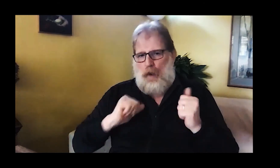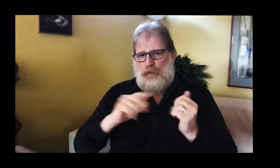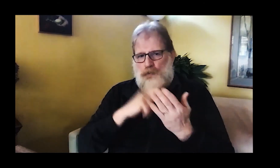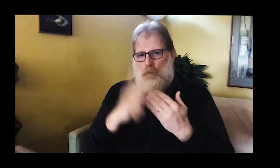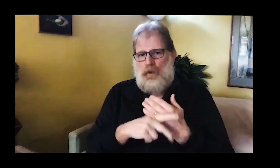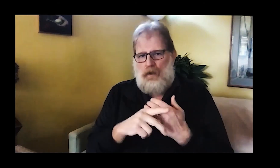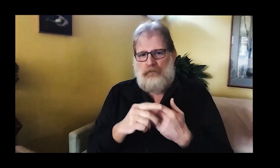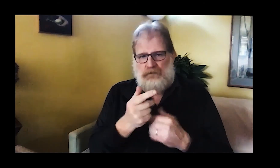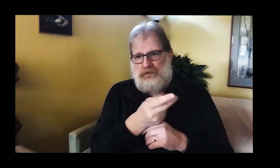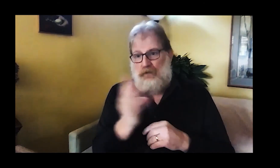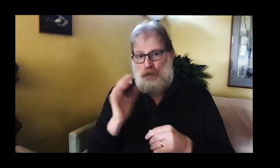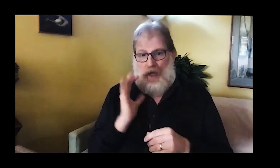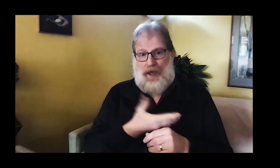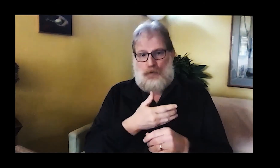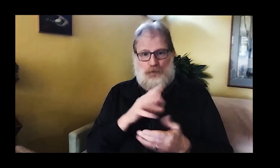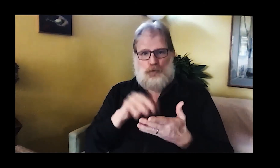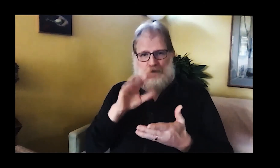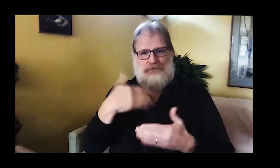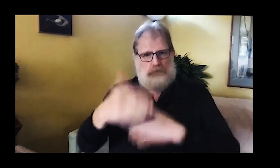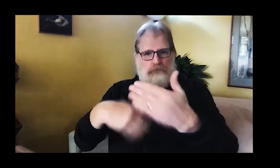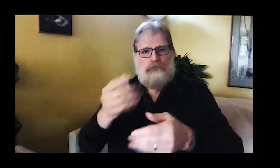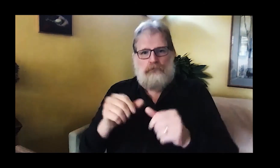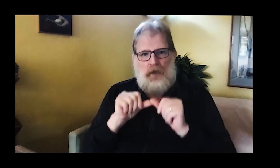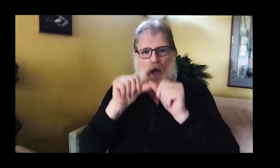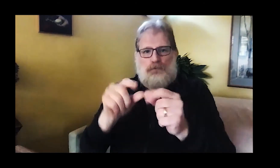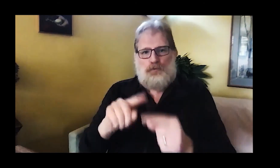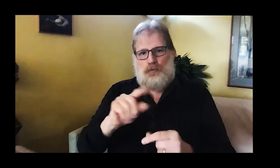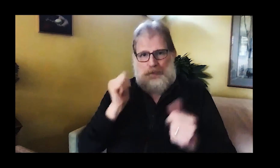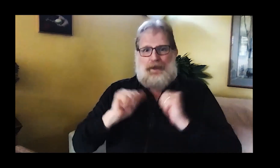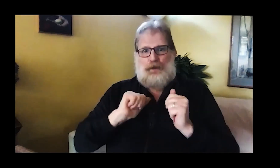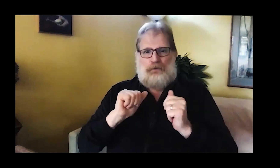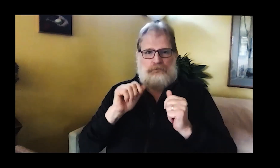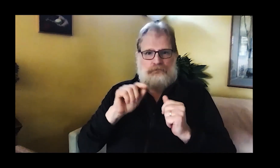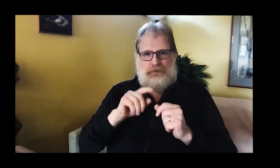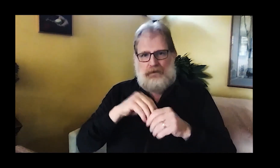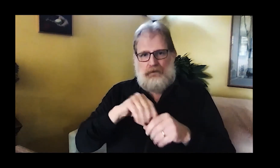that's from the Deaf youth drama program, I mean, some of our students are still out there working